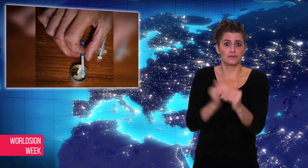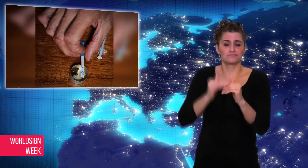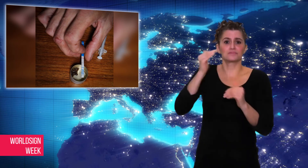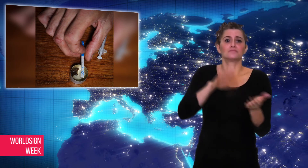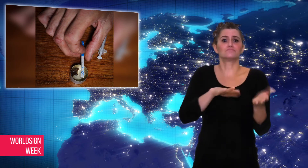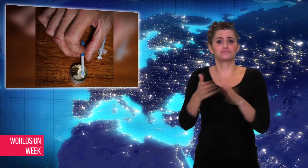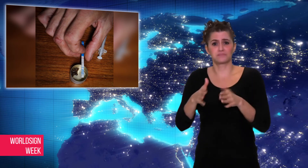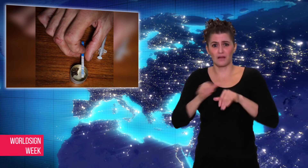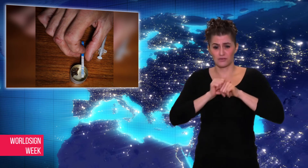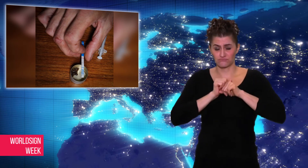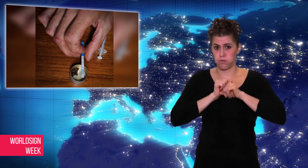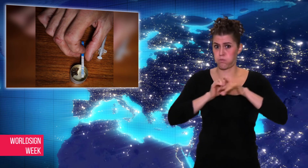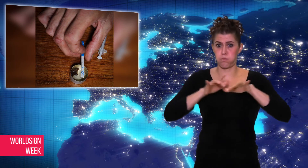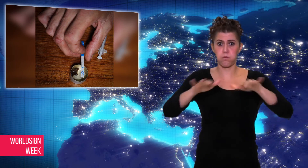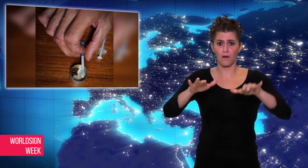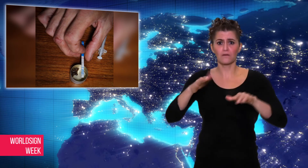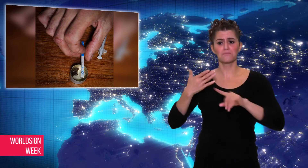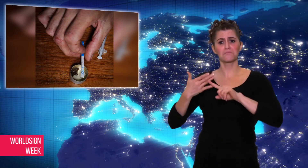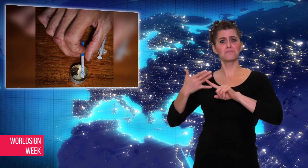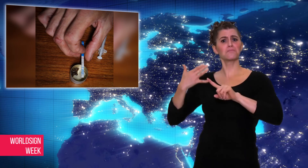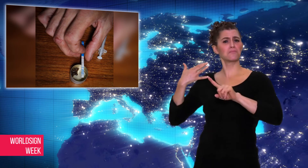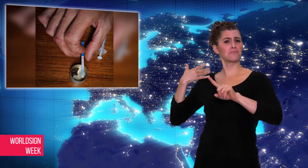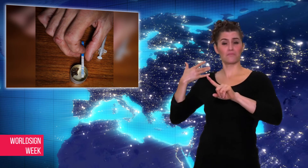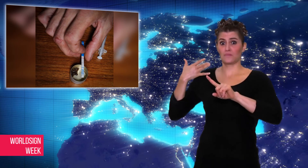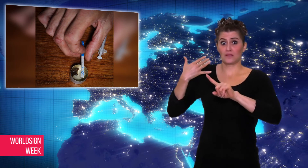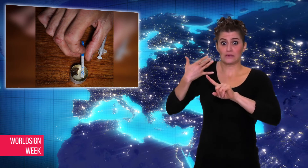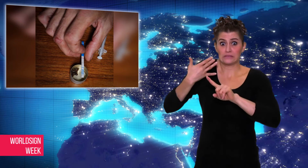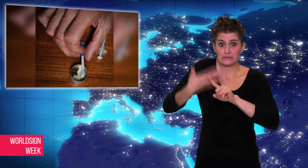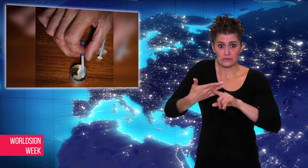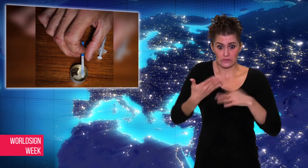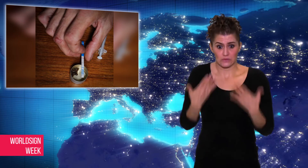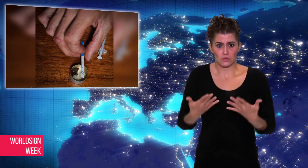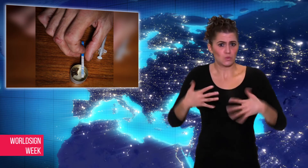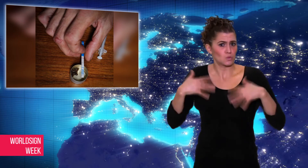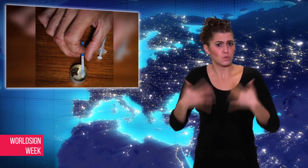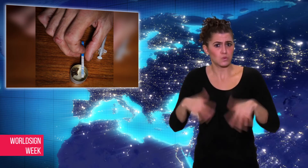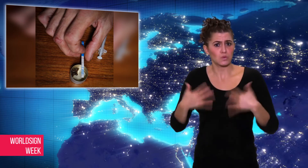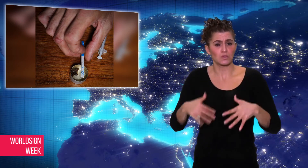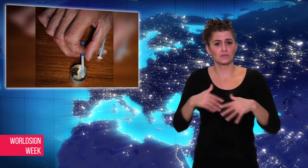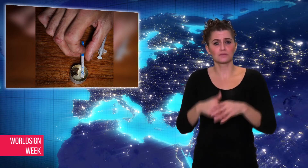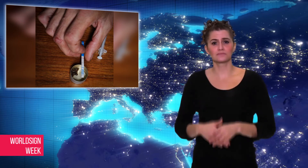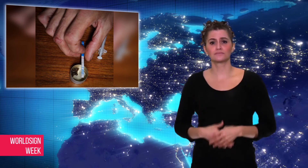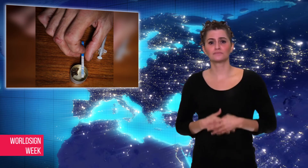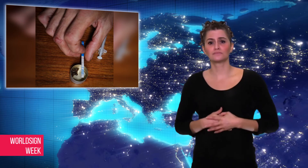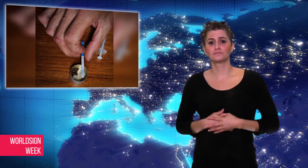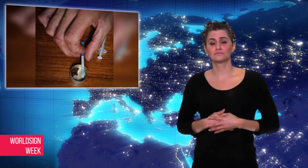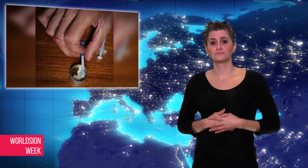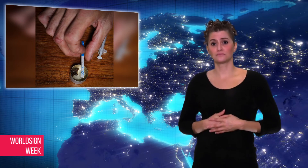epidemic in its history,” with over